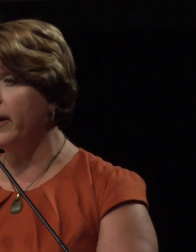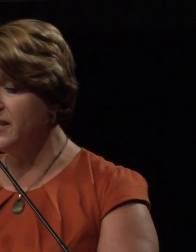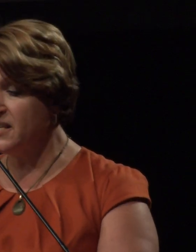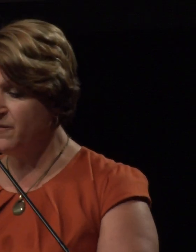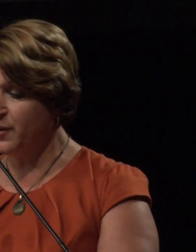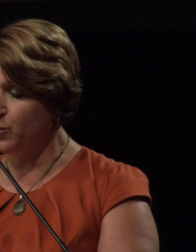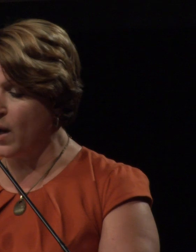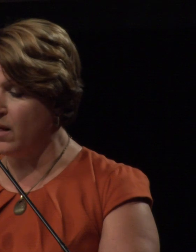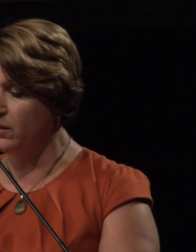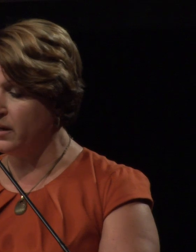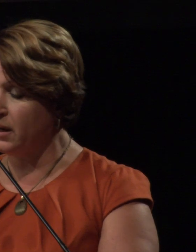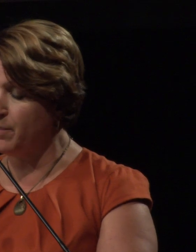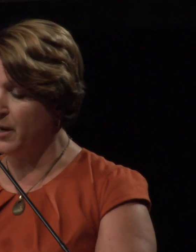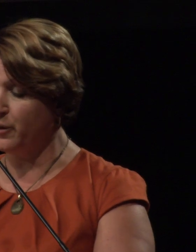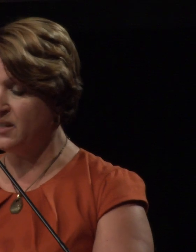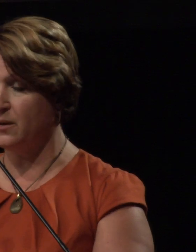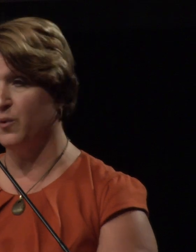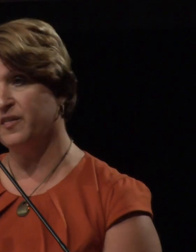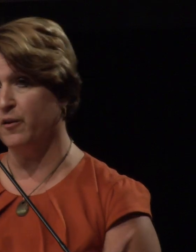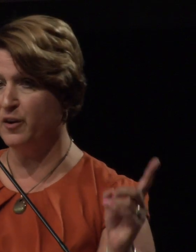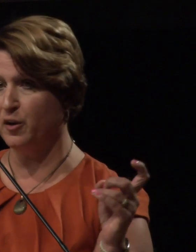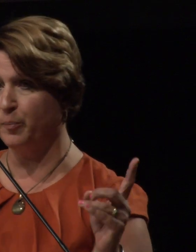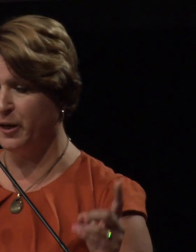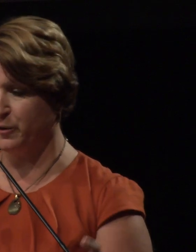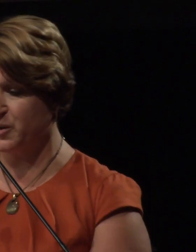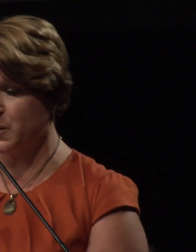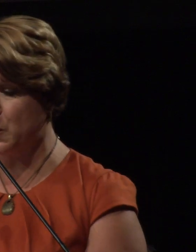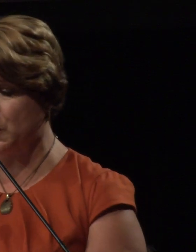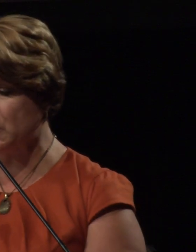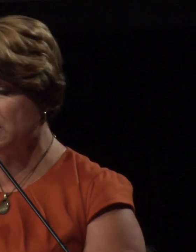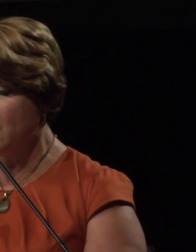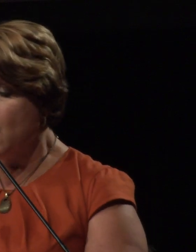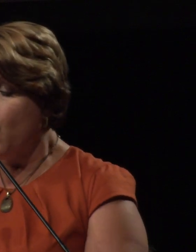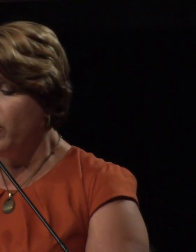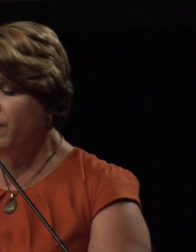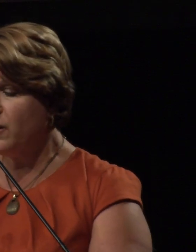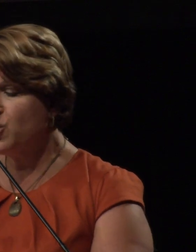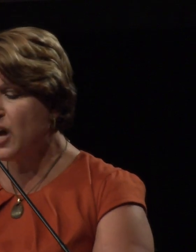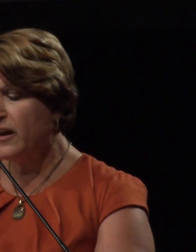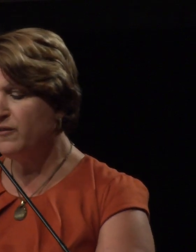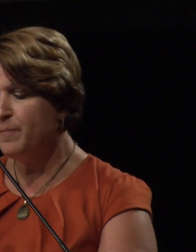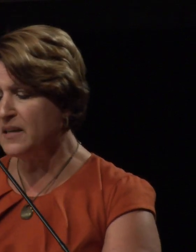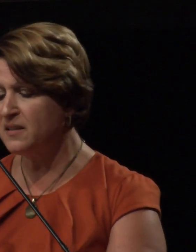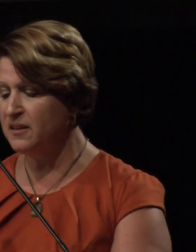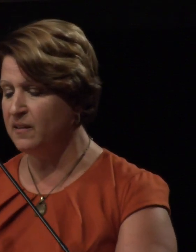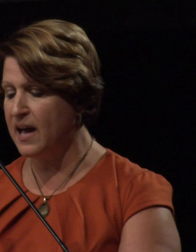WHILE RIT FARED WELL IN COMPARISON WITH OUR 'NEAR PEER' SCHOOLS, WE FELL SHY OF THE BEST